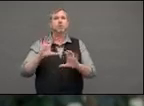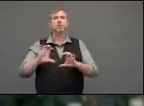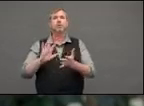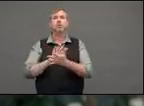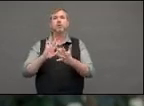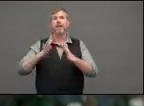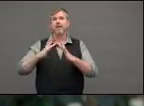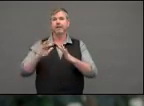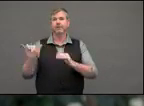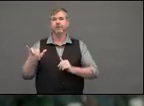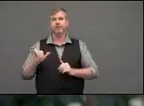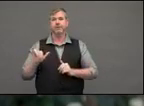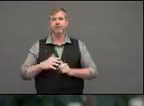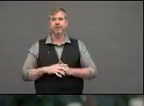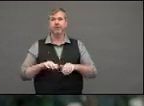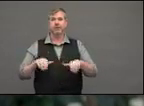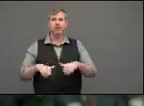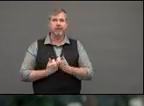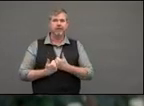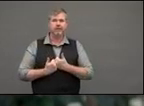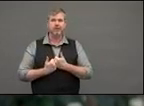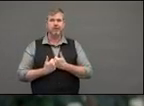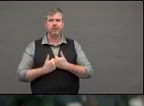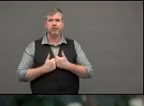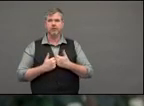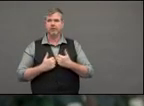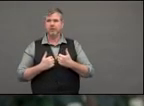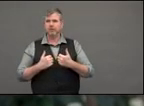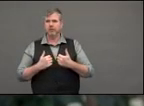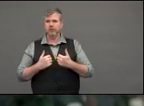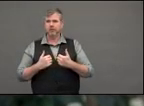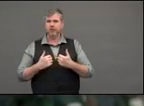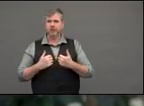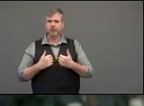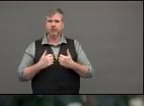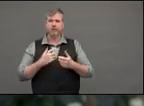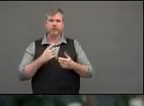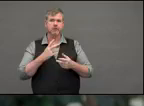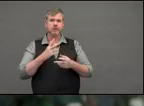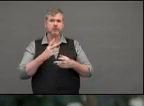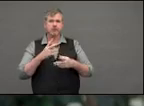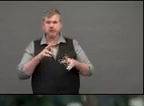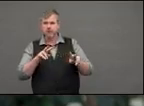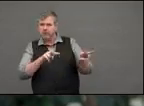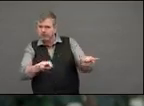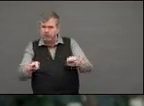a challenge having to supervise them and have them doing their homework at